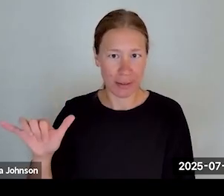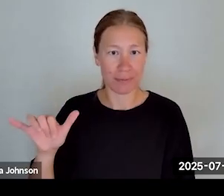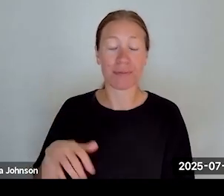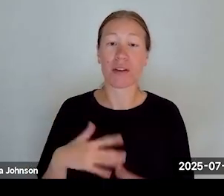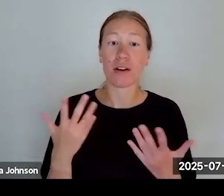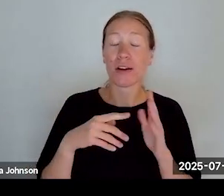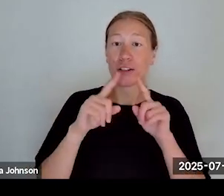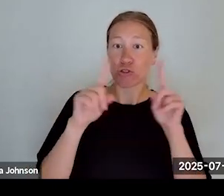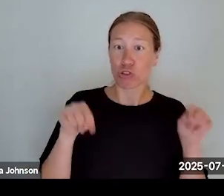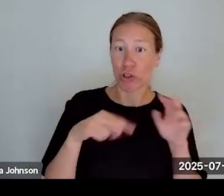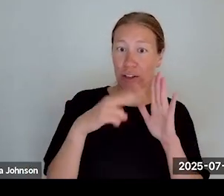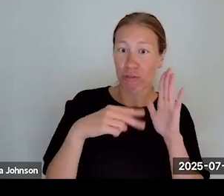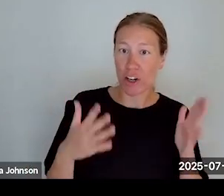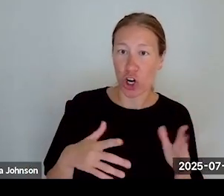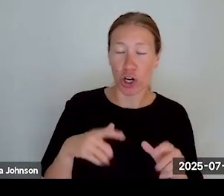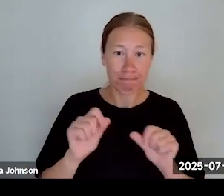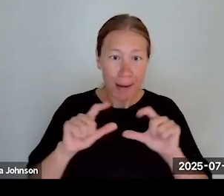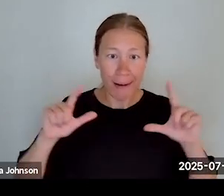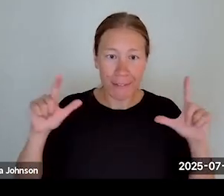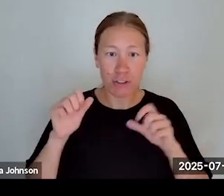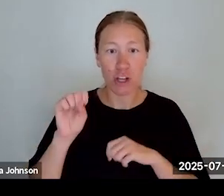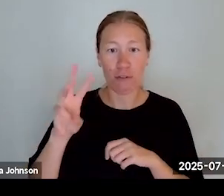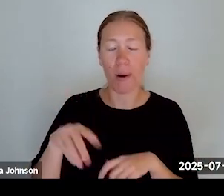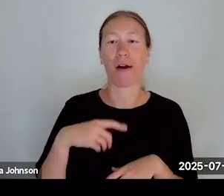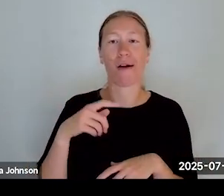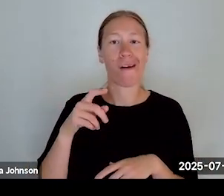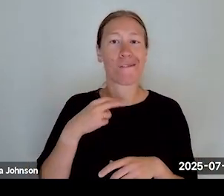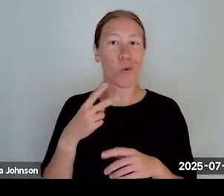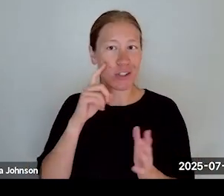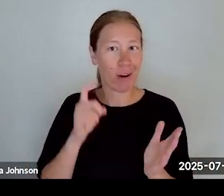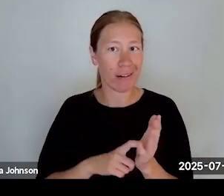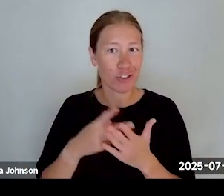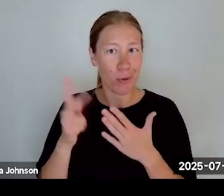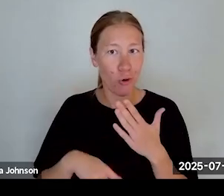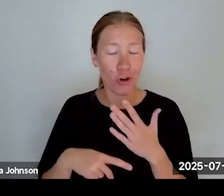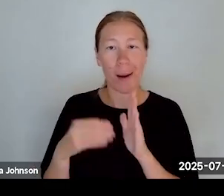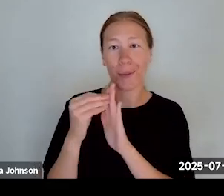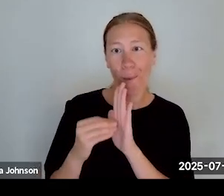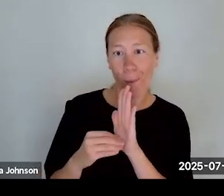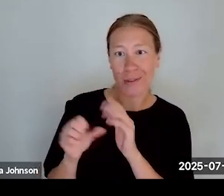voice recognition programs and note-taking software, and also alternative keyboard and mice.